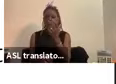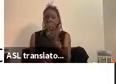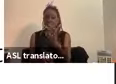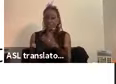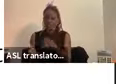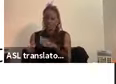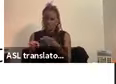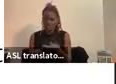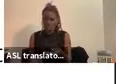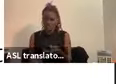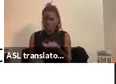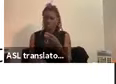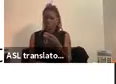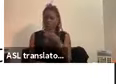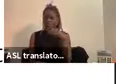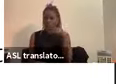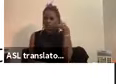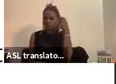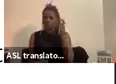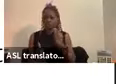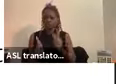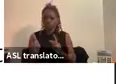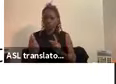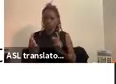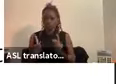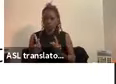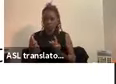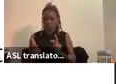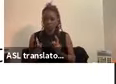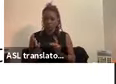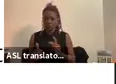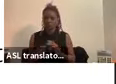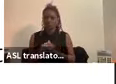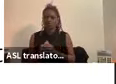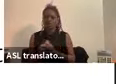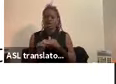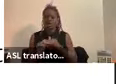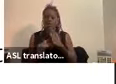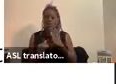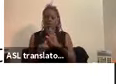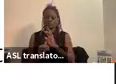We've seen hospitalizations in that age group decline significantly.